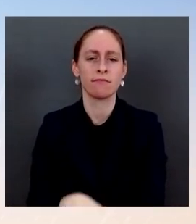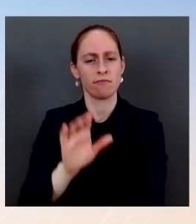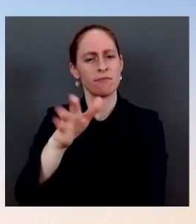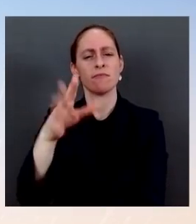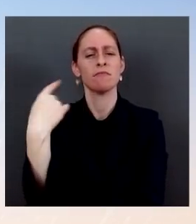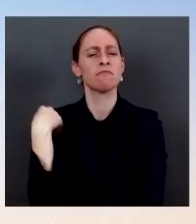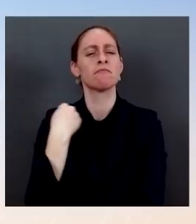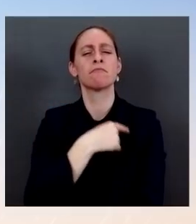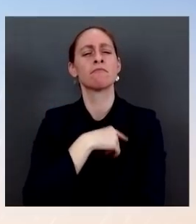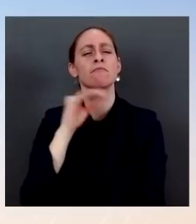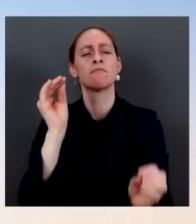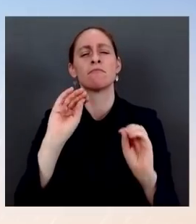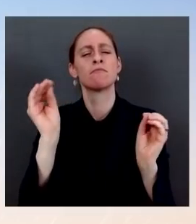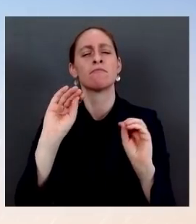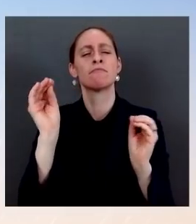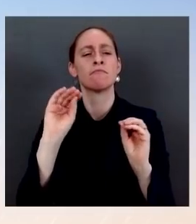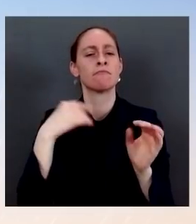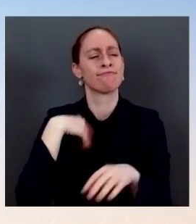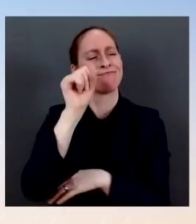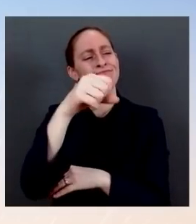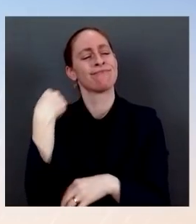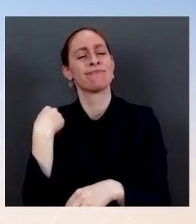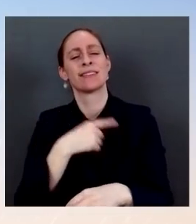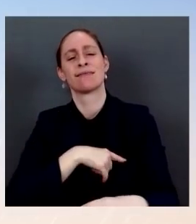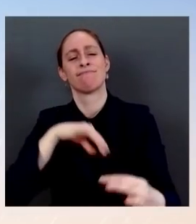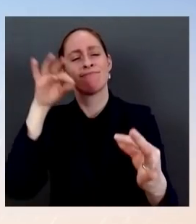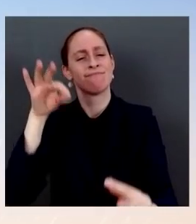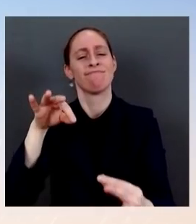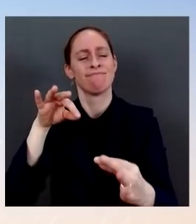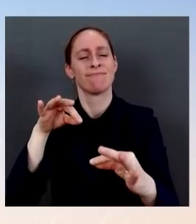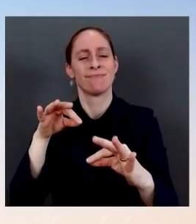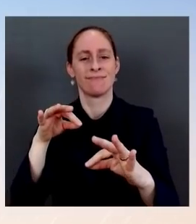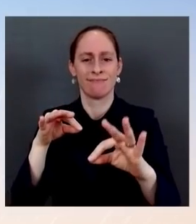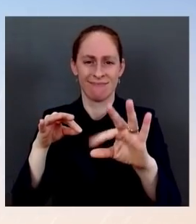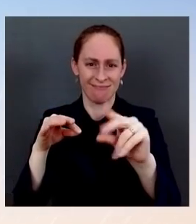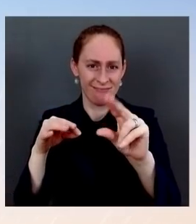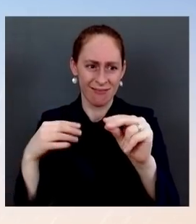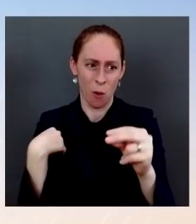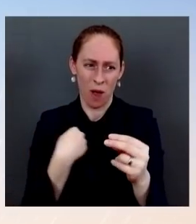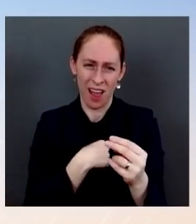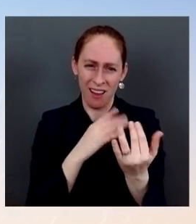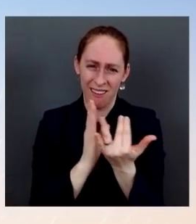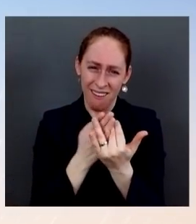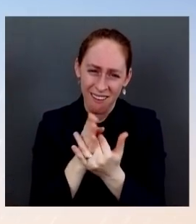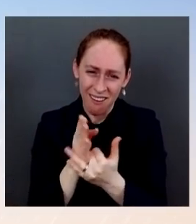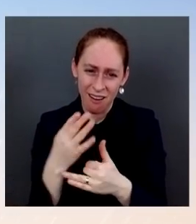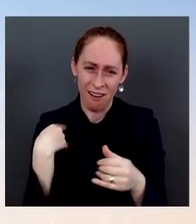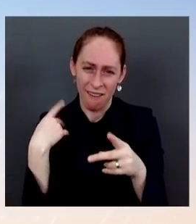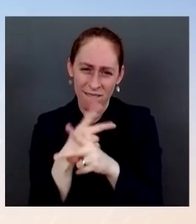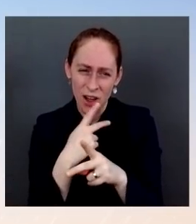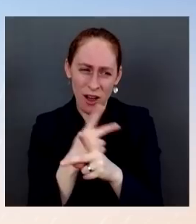as we can with the available supply that is on the market. In terms of what steps were taken: